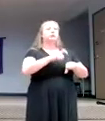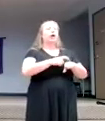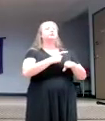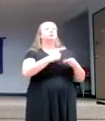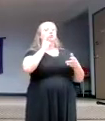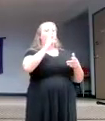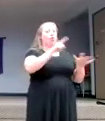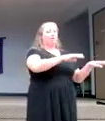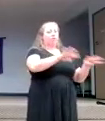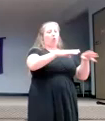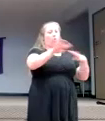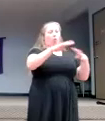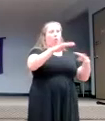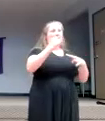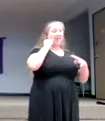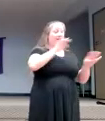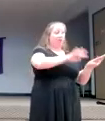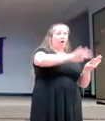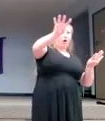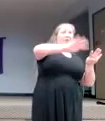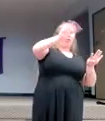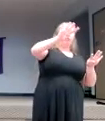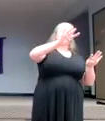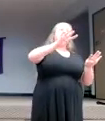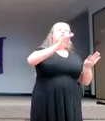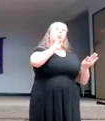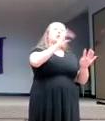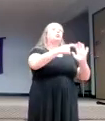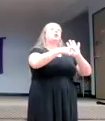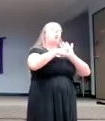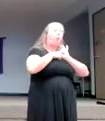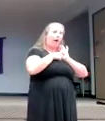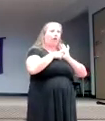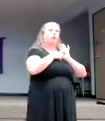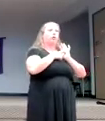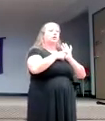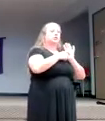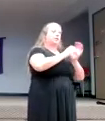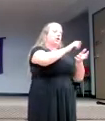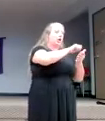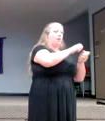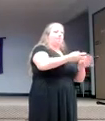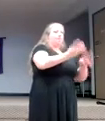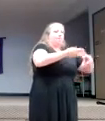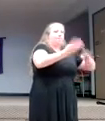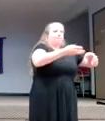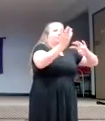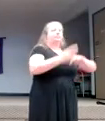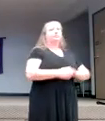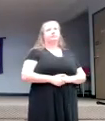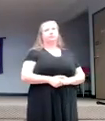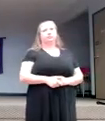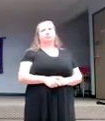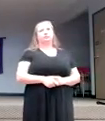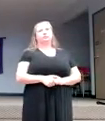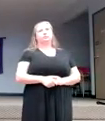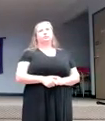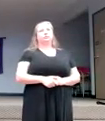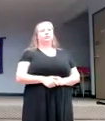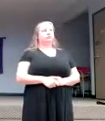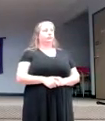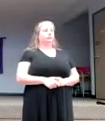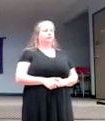And if it is uphill, it will require to be pumped.